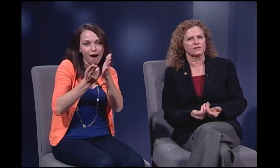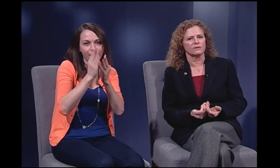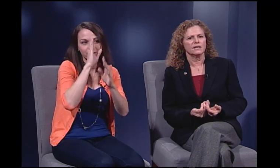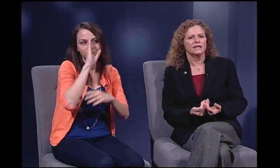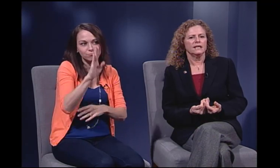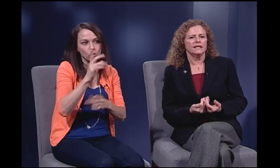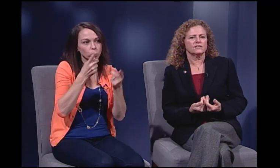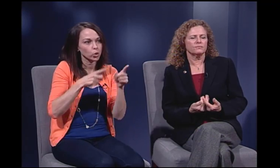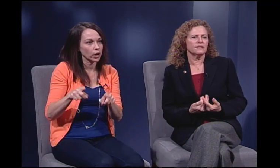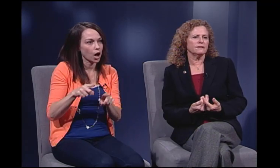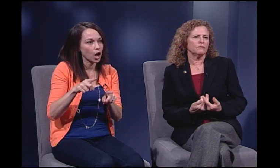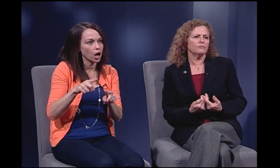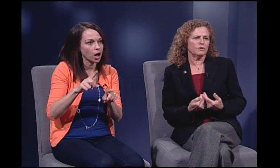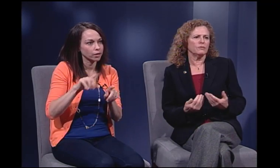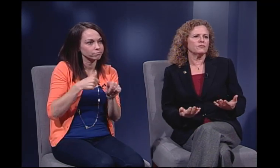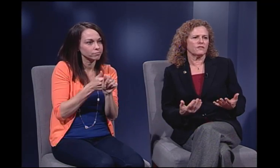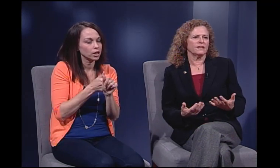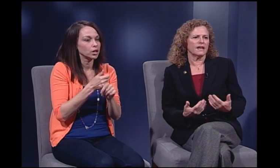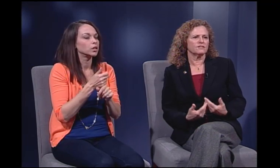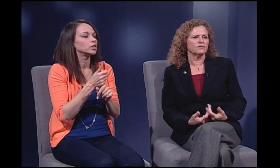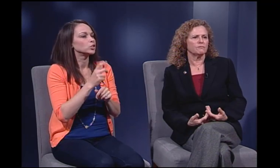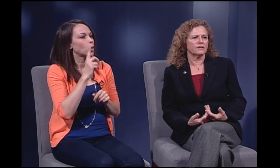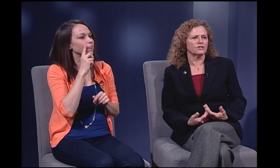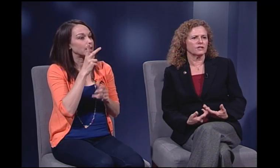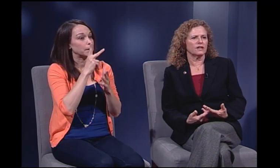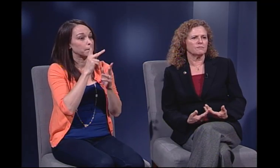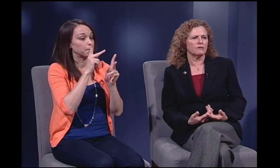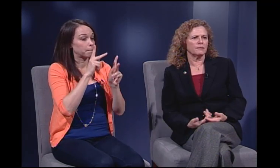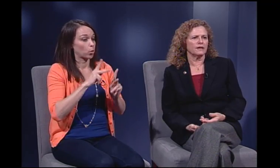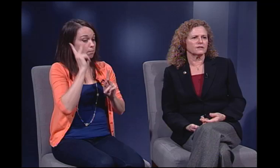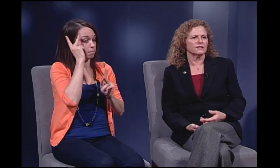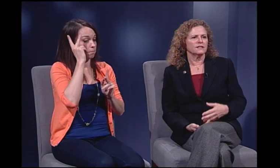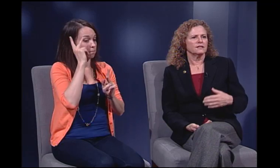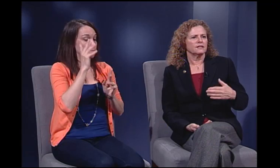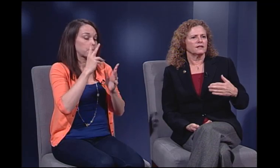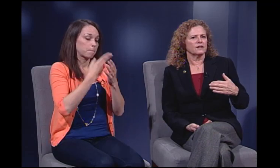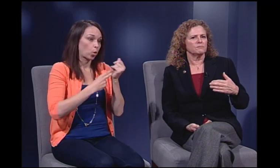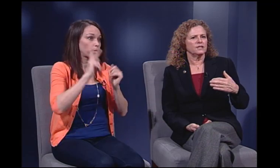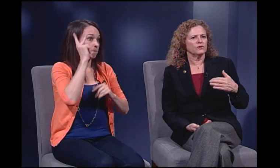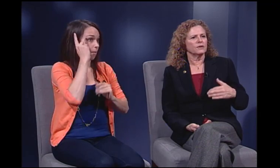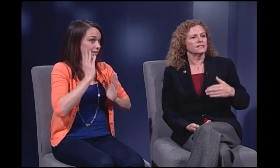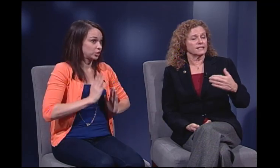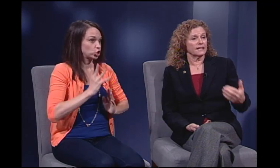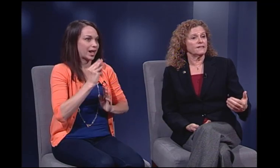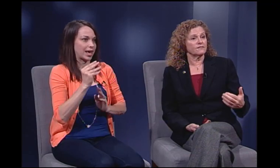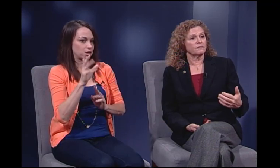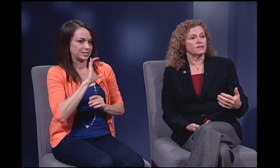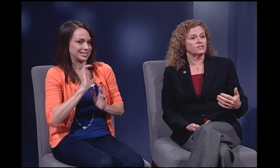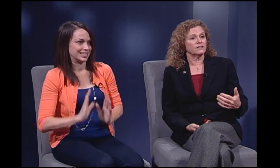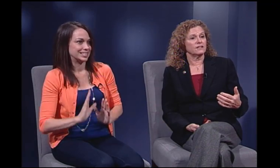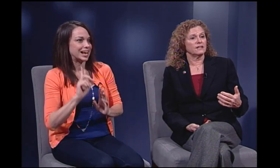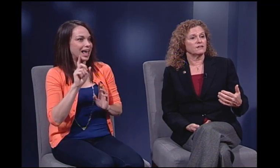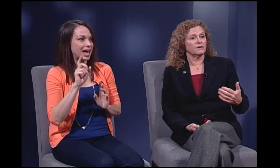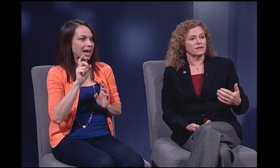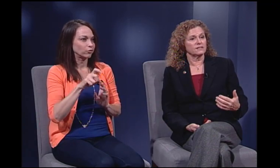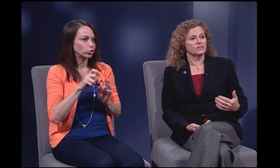So, it's really, we both I think have to do a better job about being willing to get the information and politicians